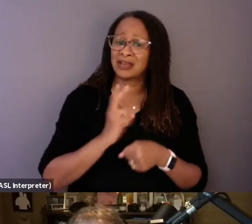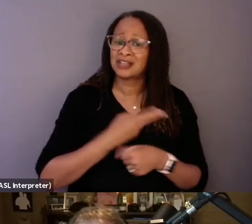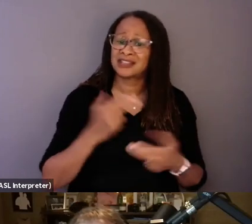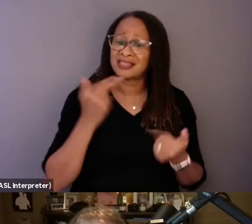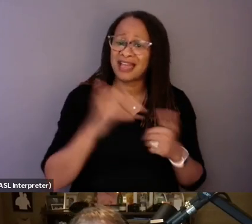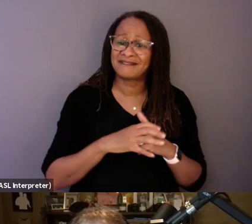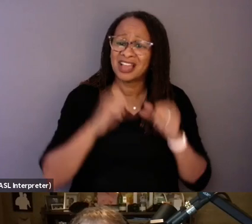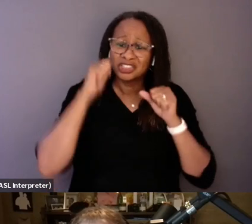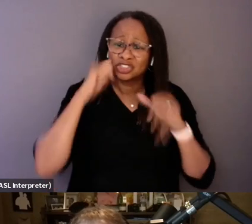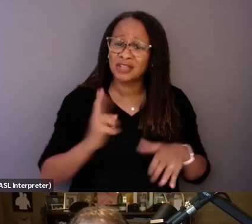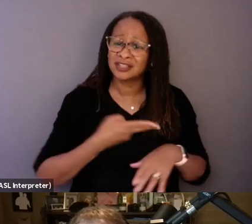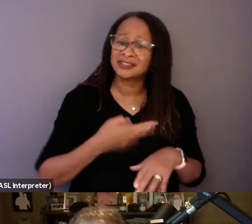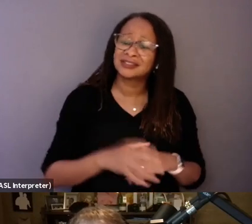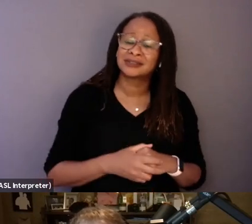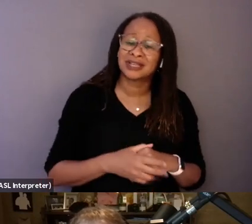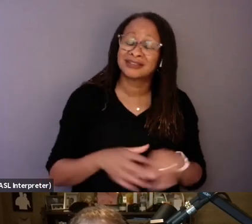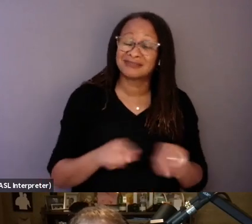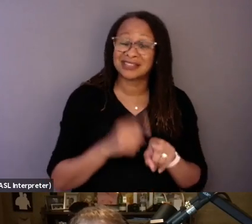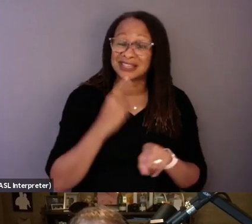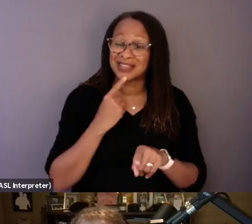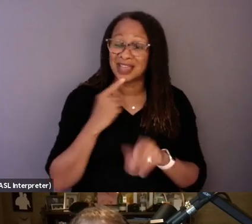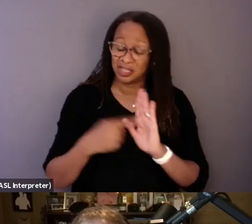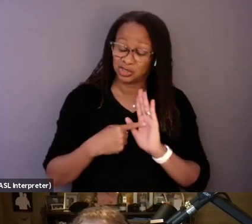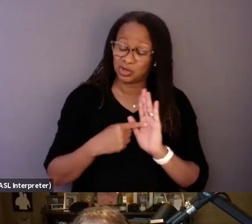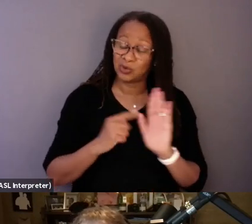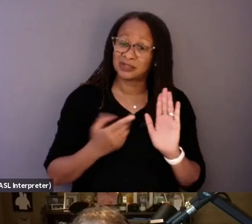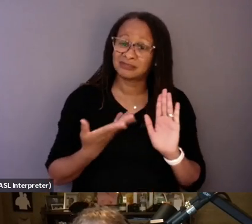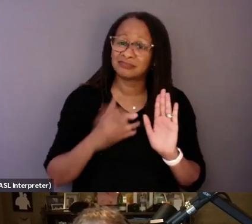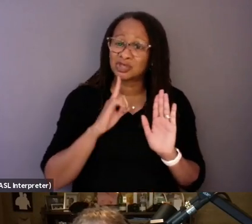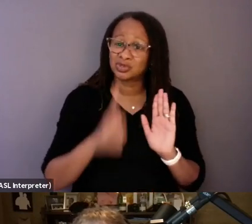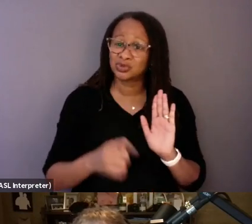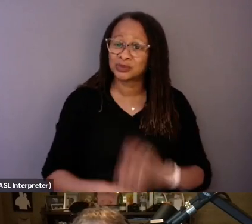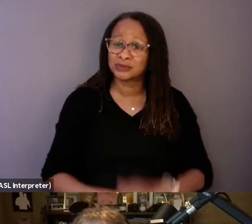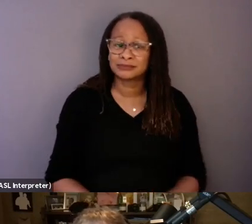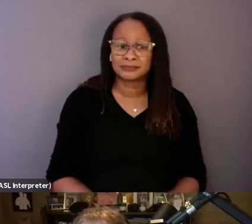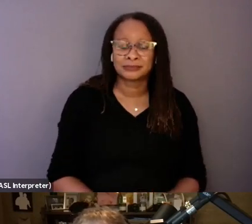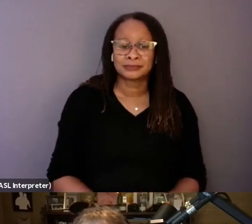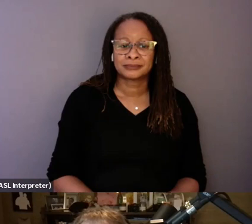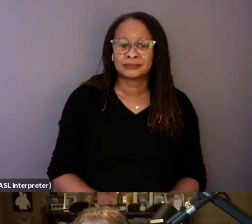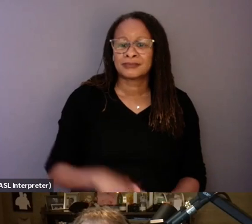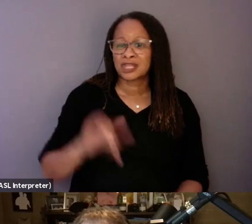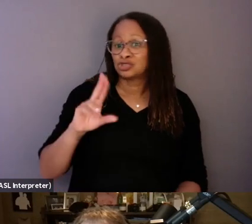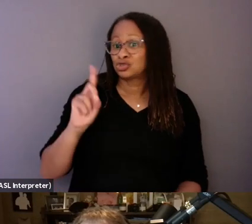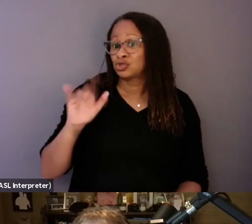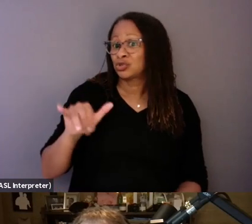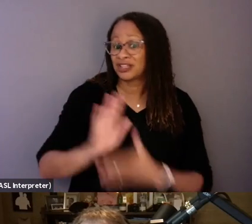and as I say, showed us the truth. Yeah, yeah. Judy, the film also makes clear how John's